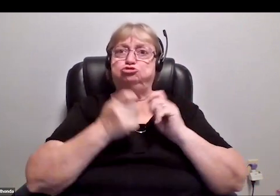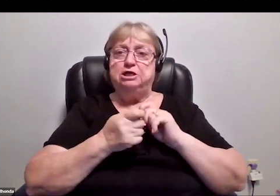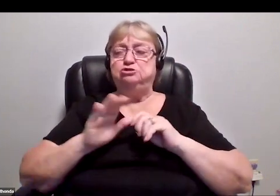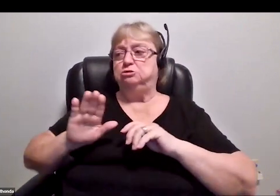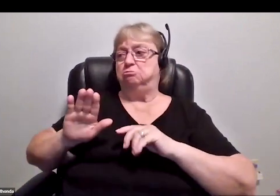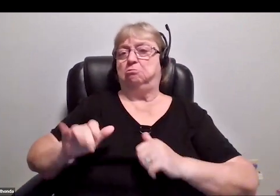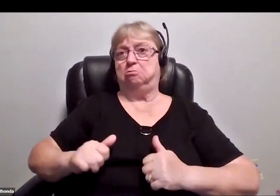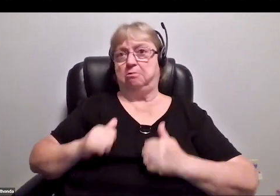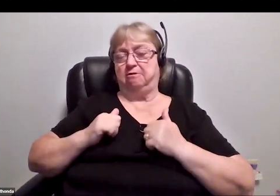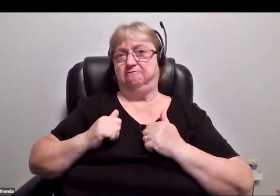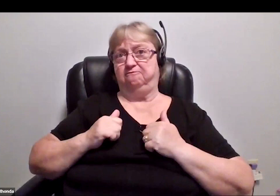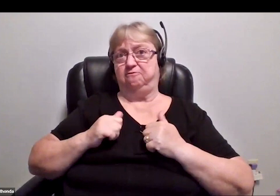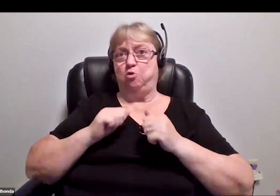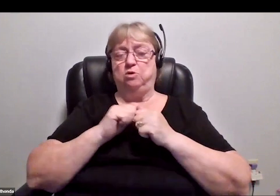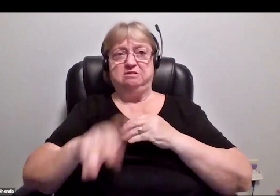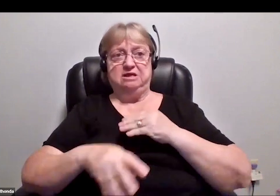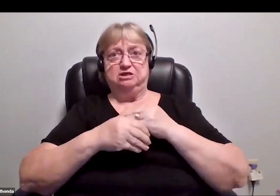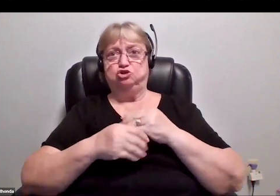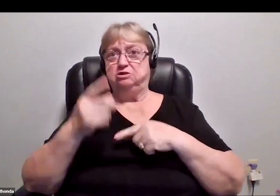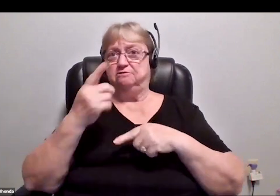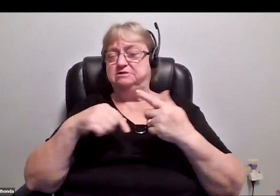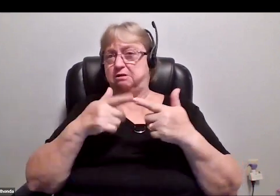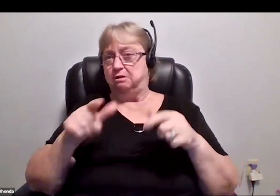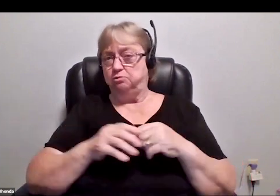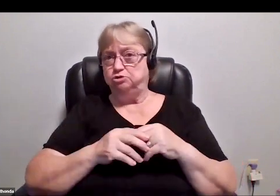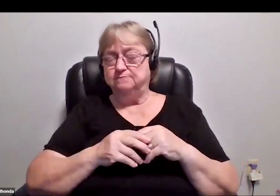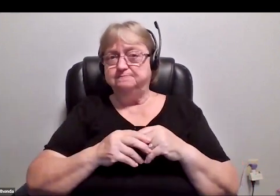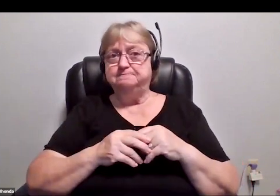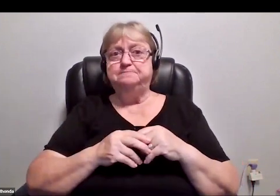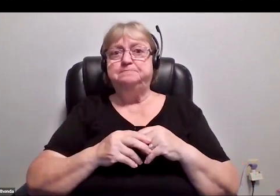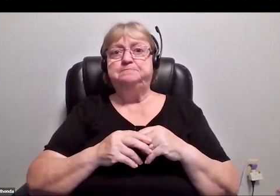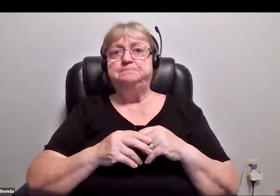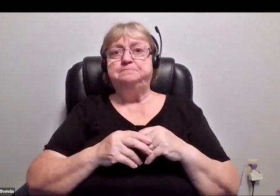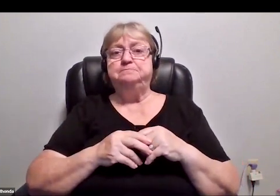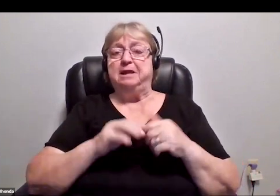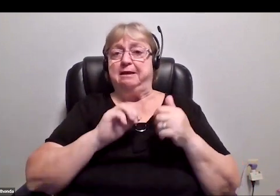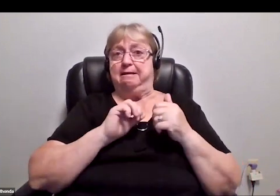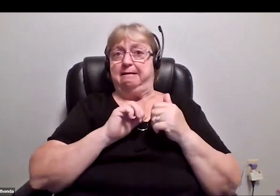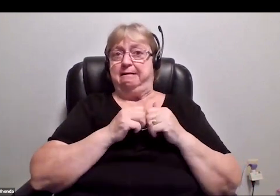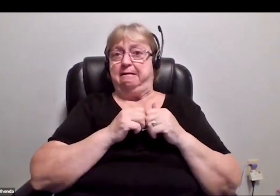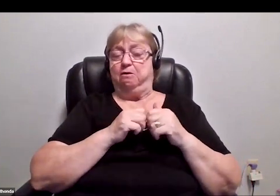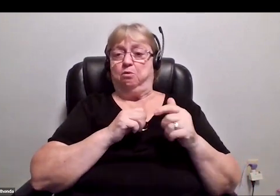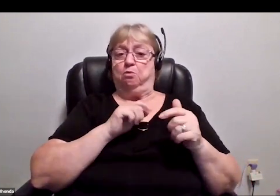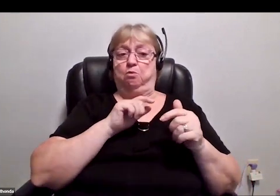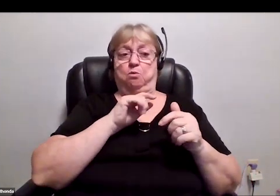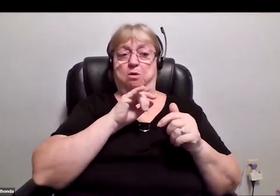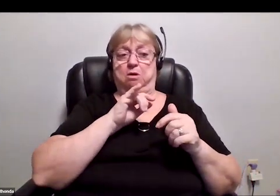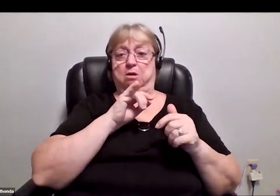with the addition of signed language by putting that sort of literally in her hands.